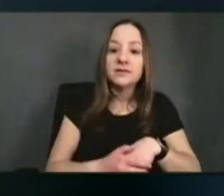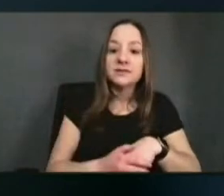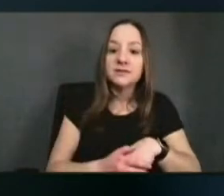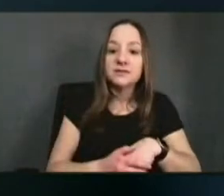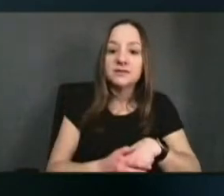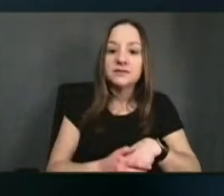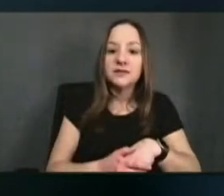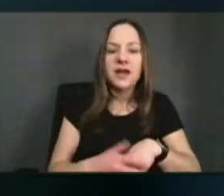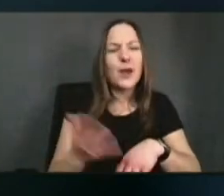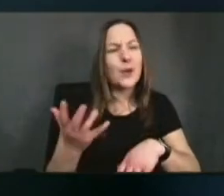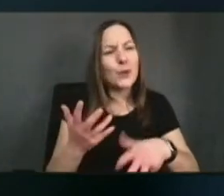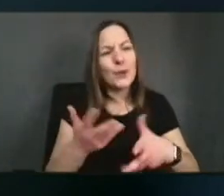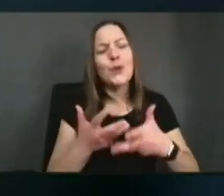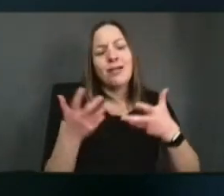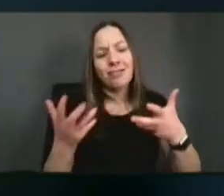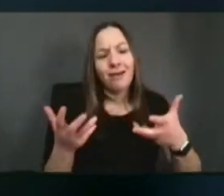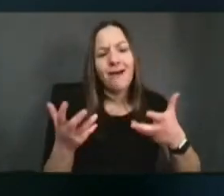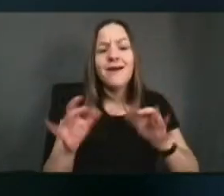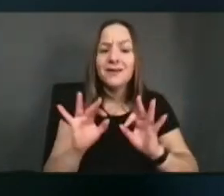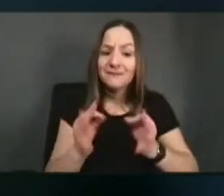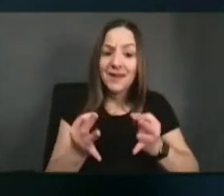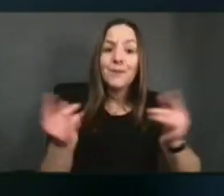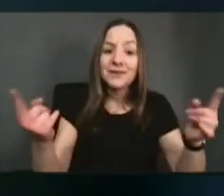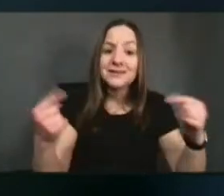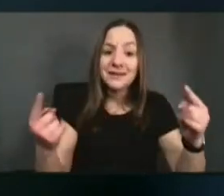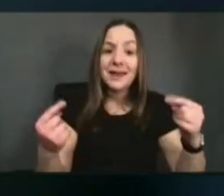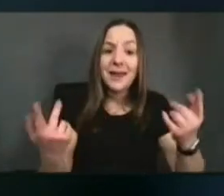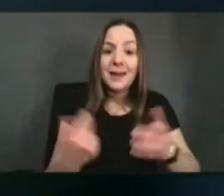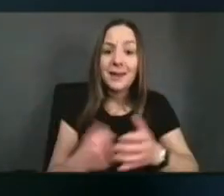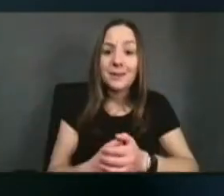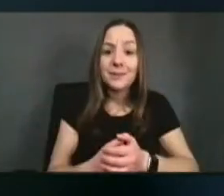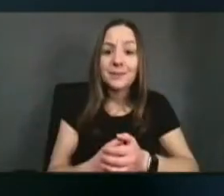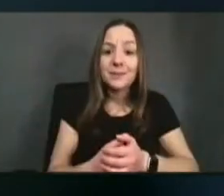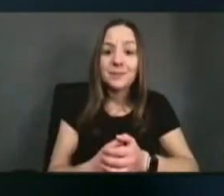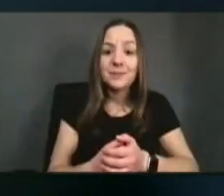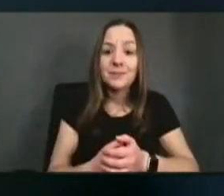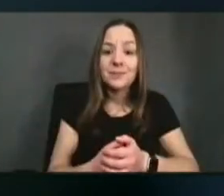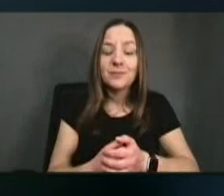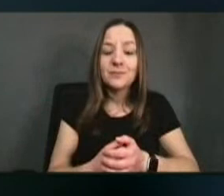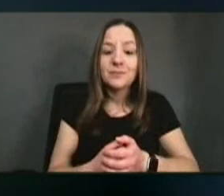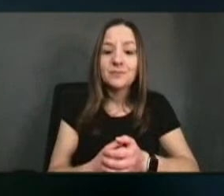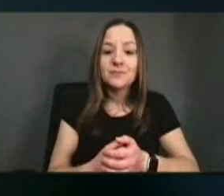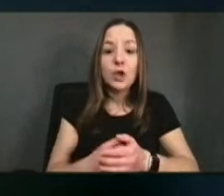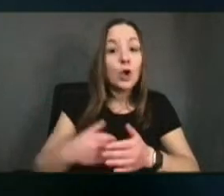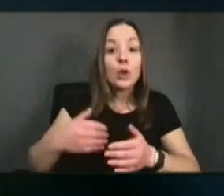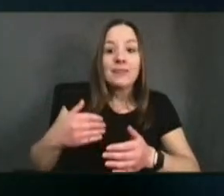And it returned very, very significant number of families